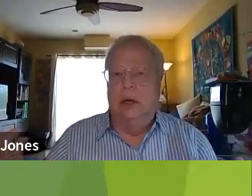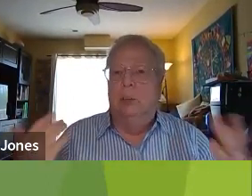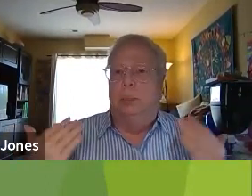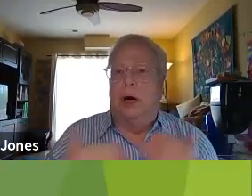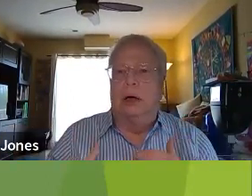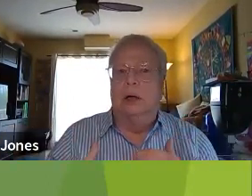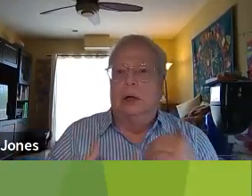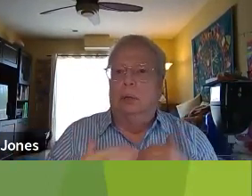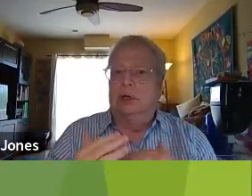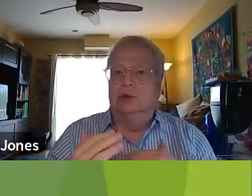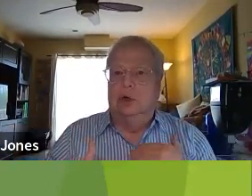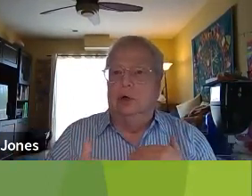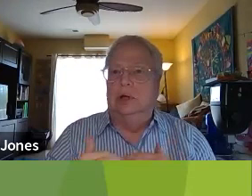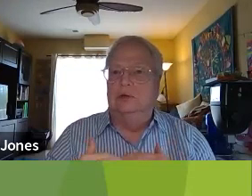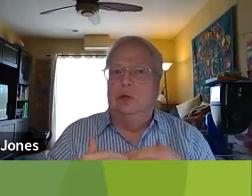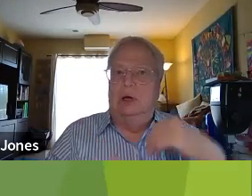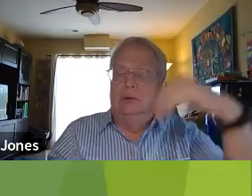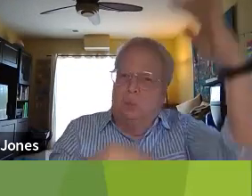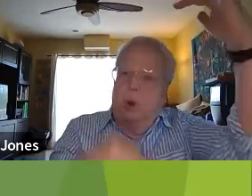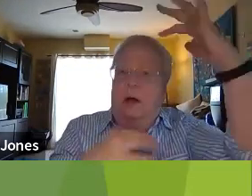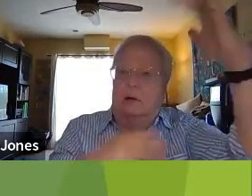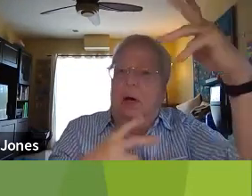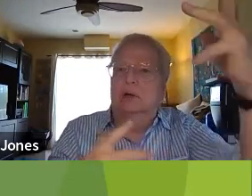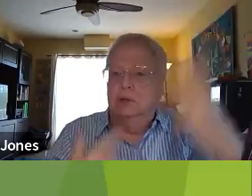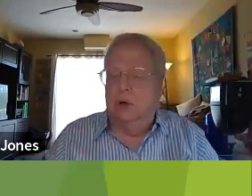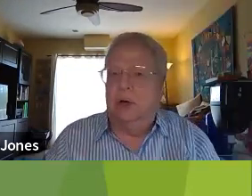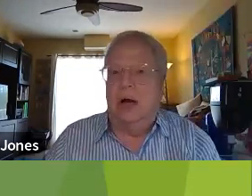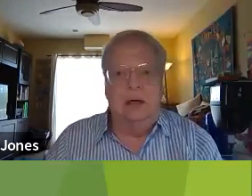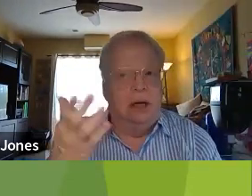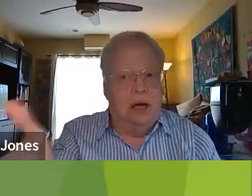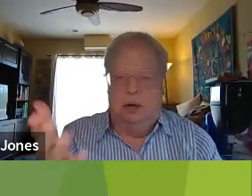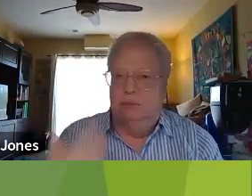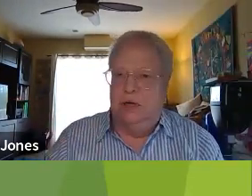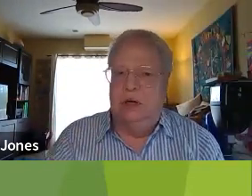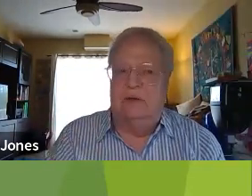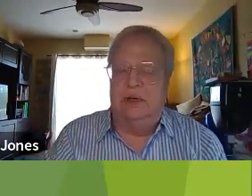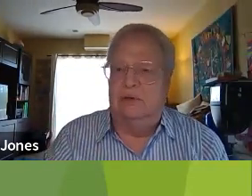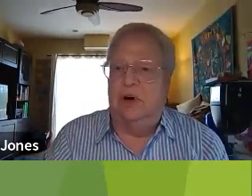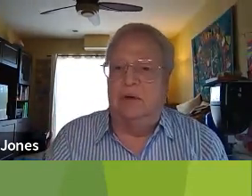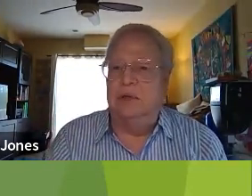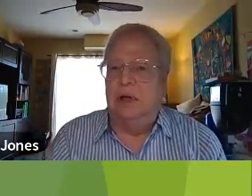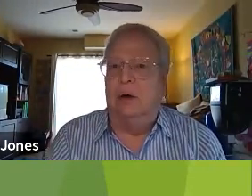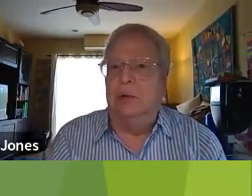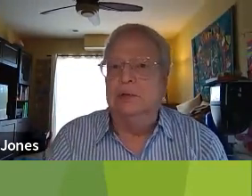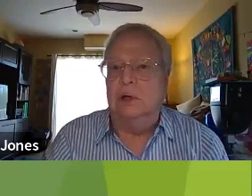that, but we can certainly change what our letters look like, and Aaron has been heavily